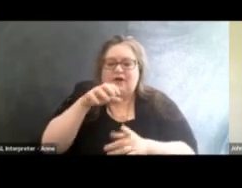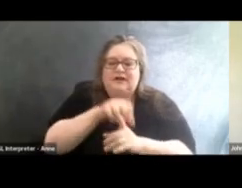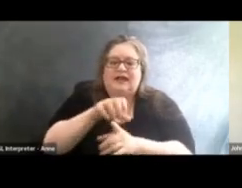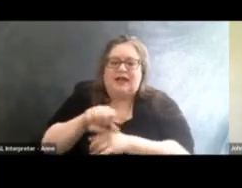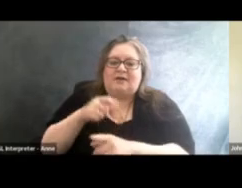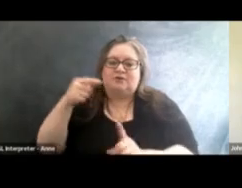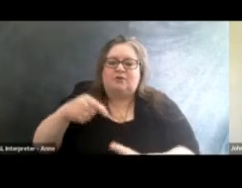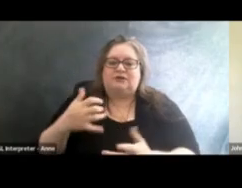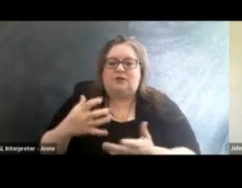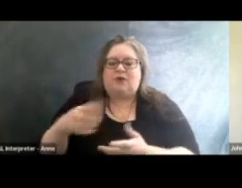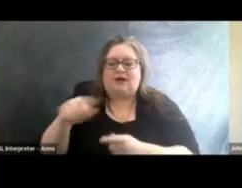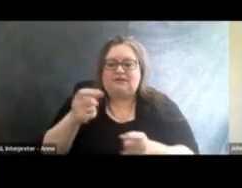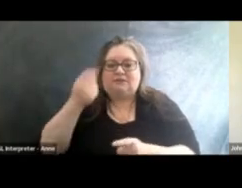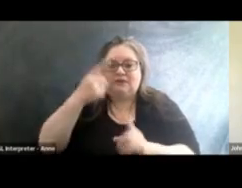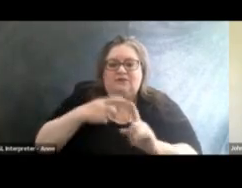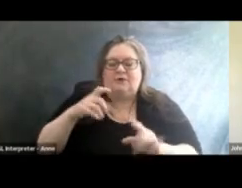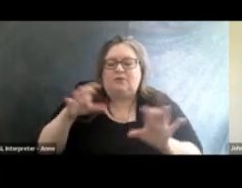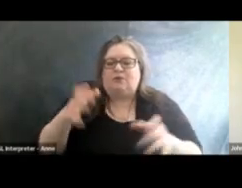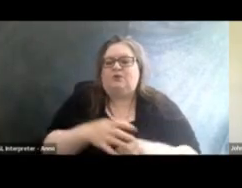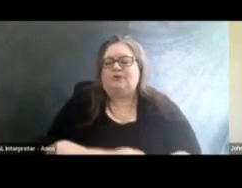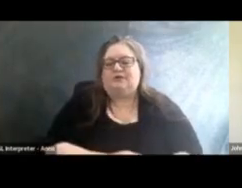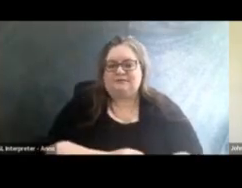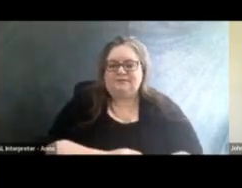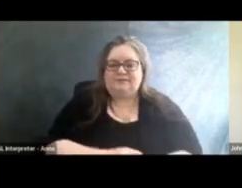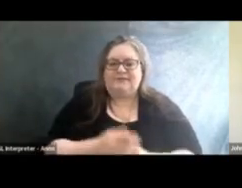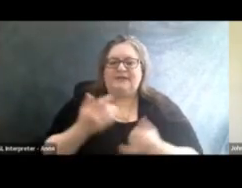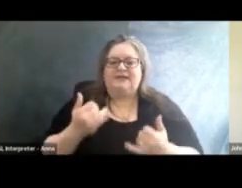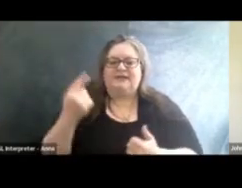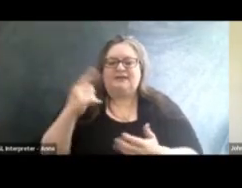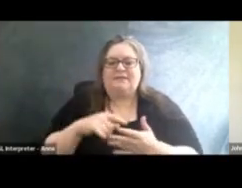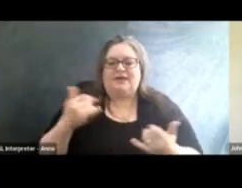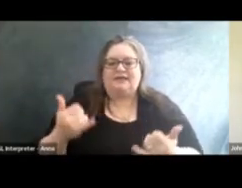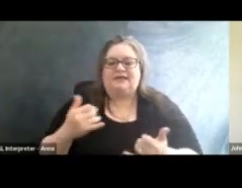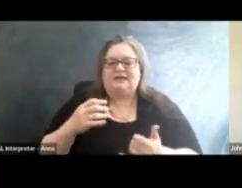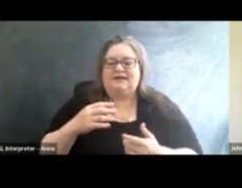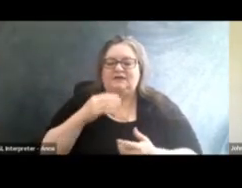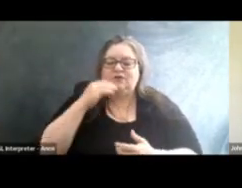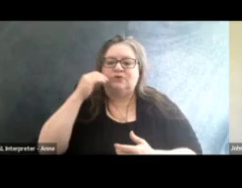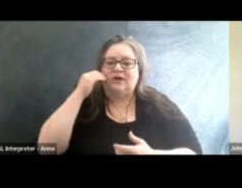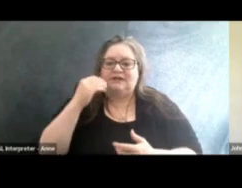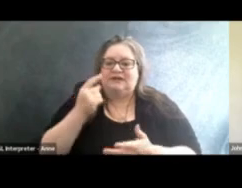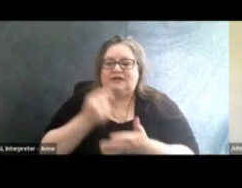wanted them to capture from group. This is something somebody in this residential treatment setting that even though we don't allow them to